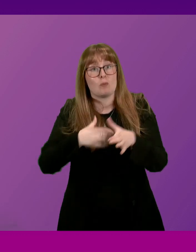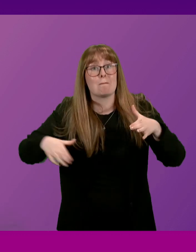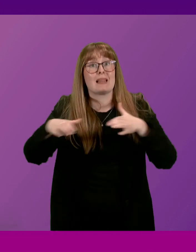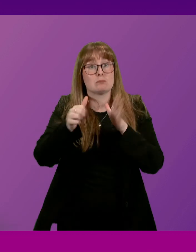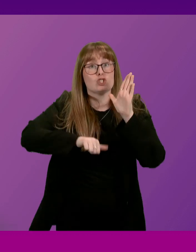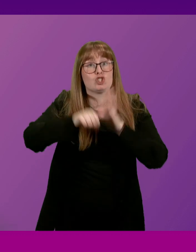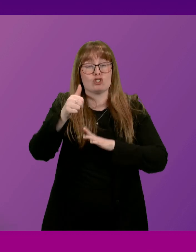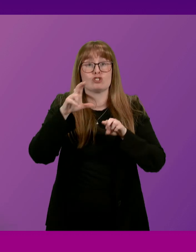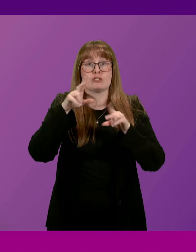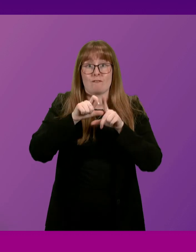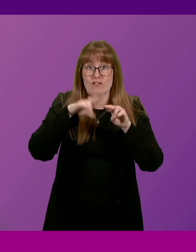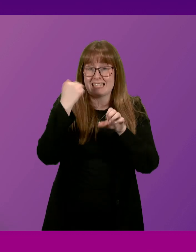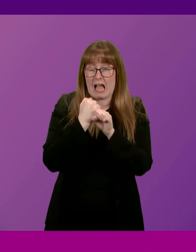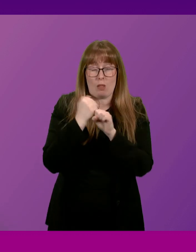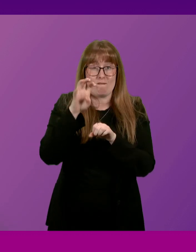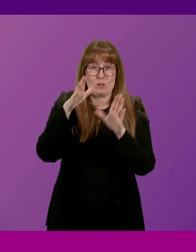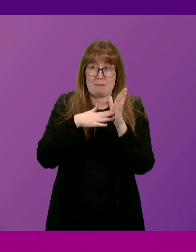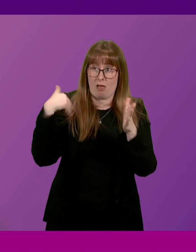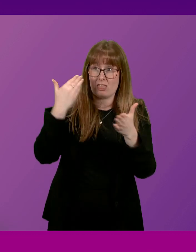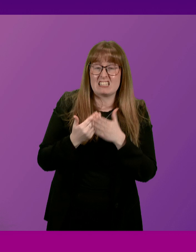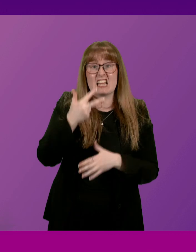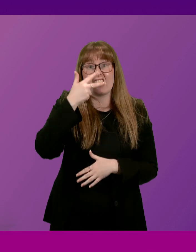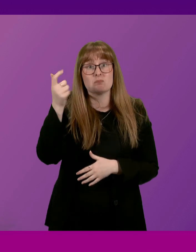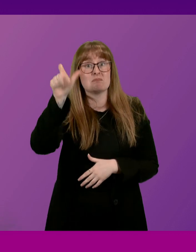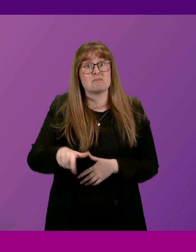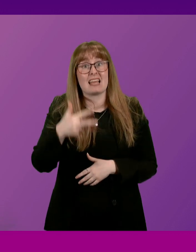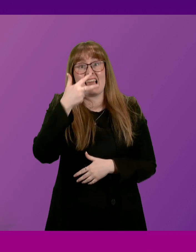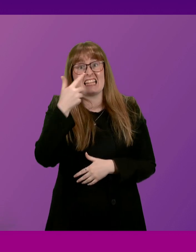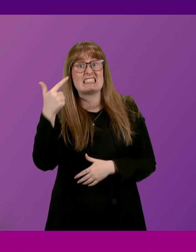and Galloway for 14 months. John is 87 years old. Last week, he learned that he will be on that list